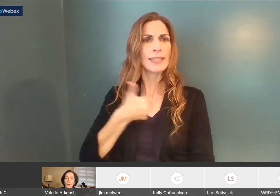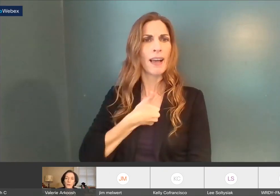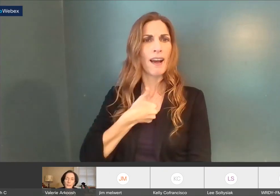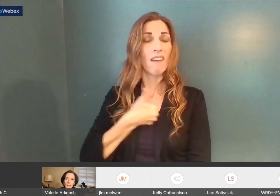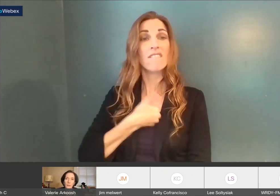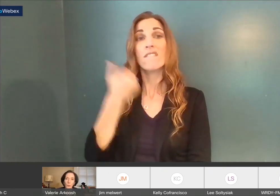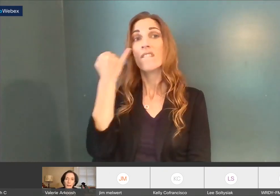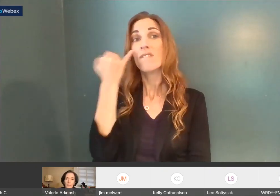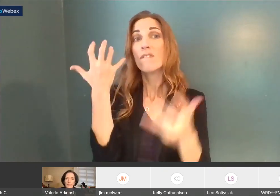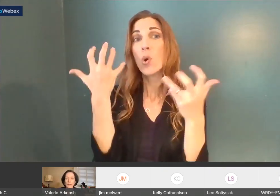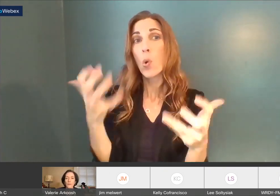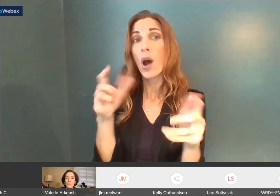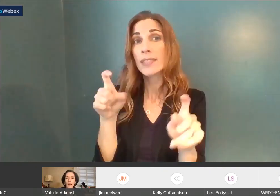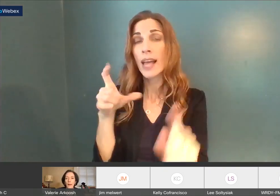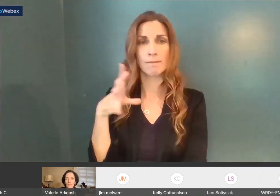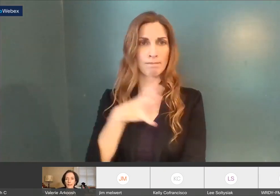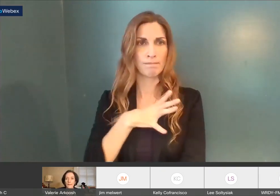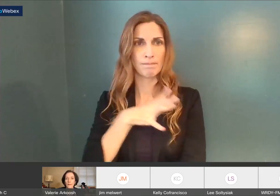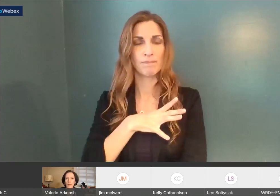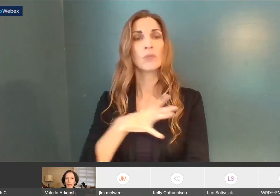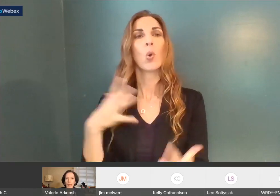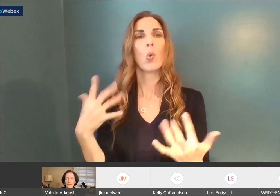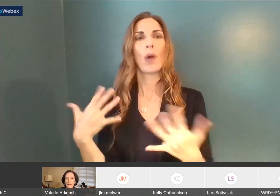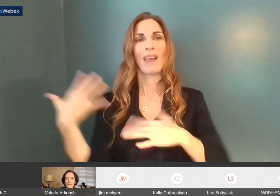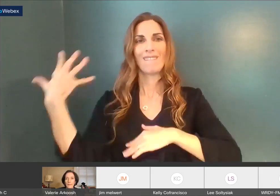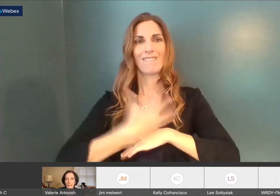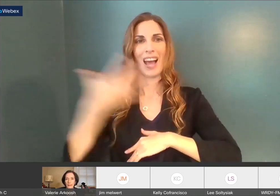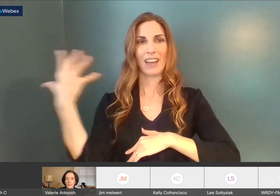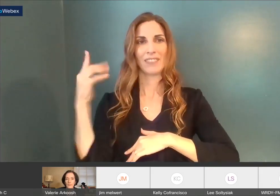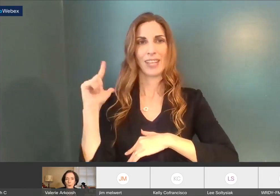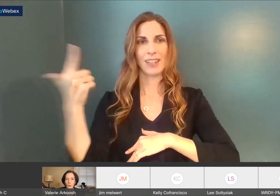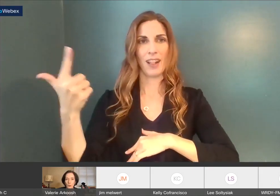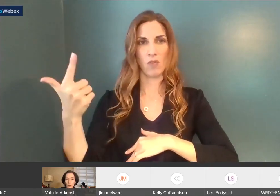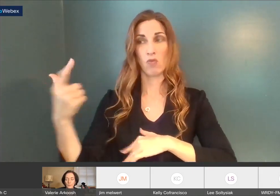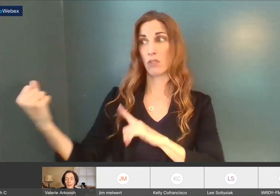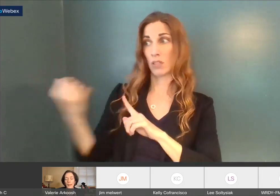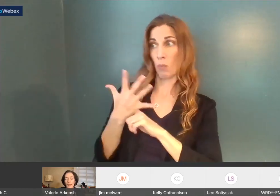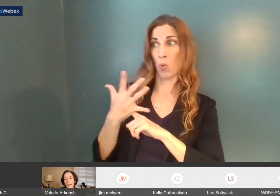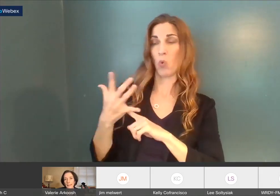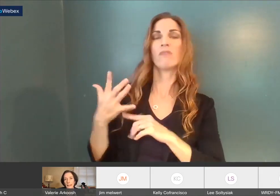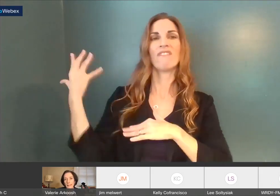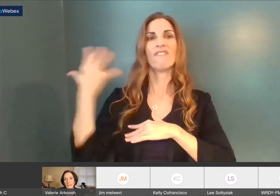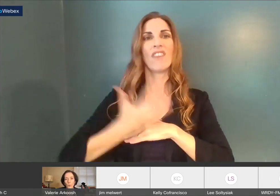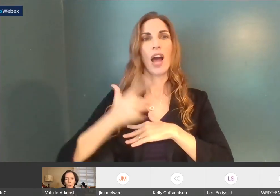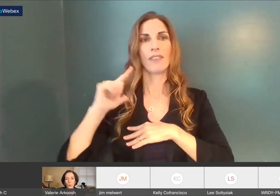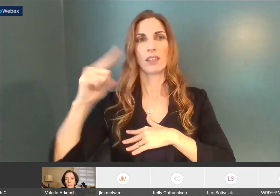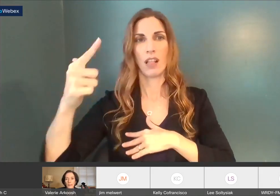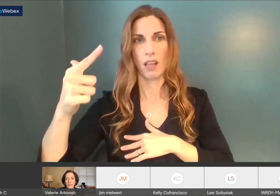You need to wait until five days have passed since that exposure. Getting tested more quickly